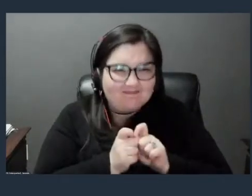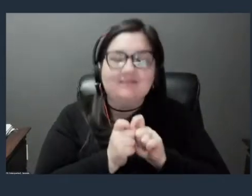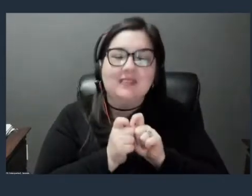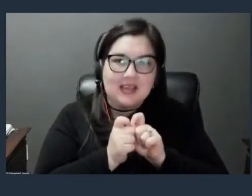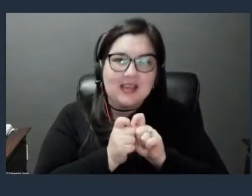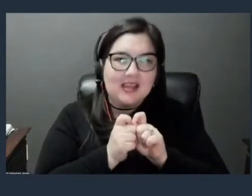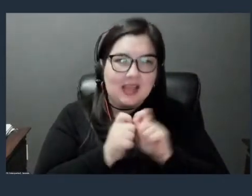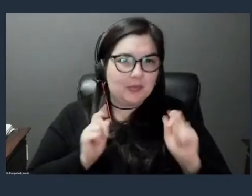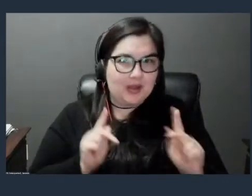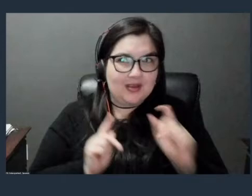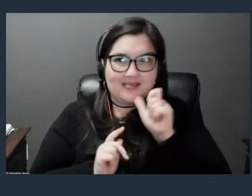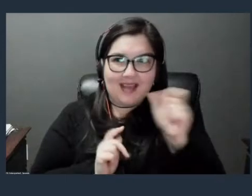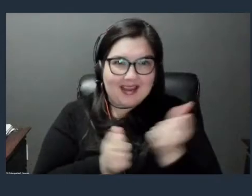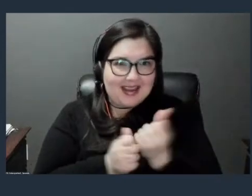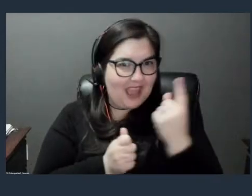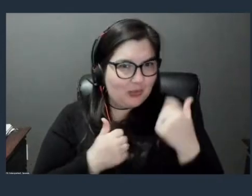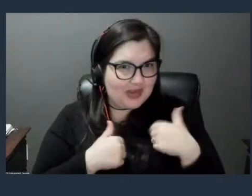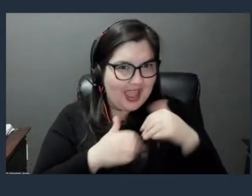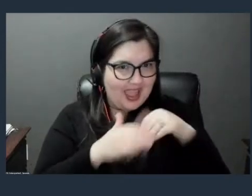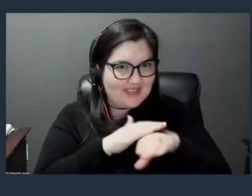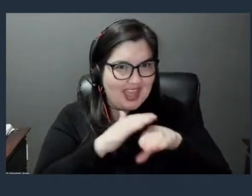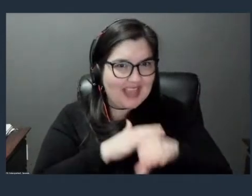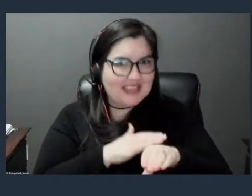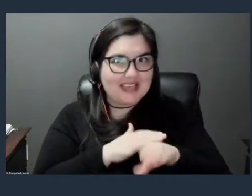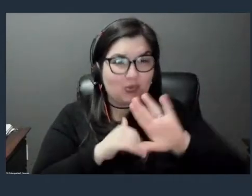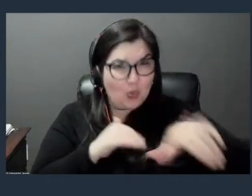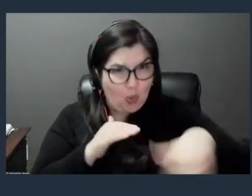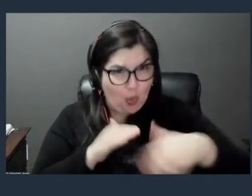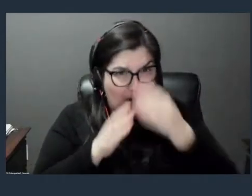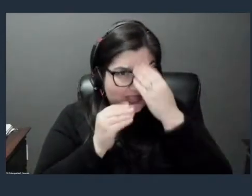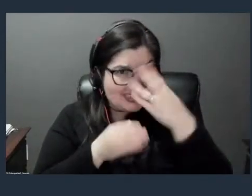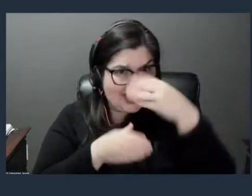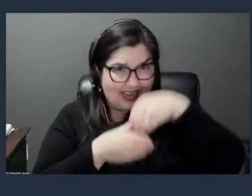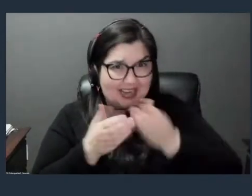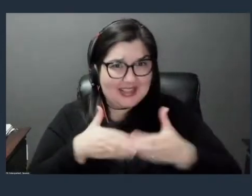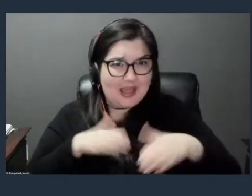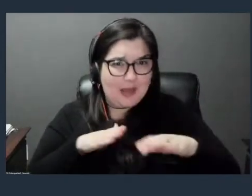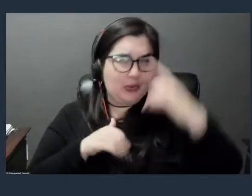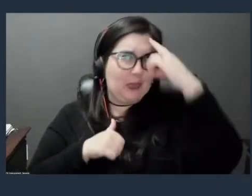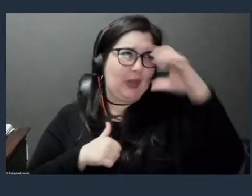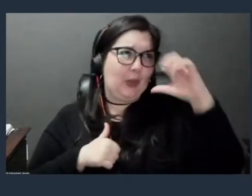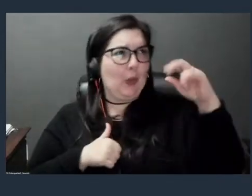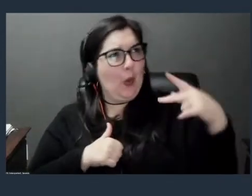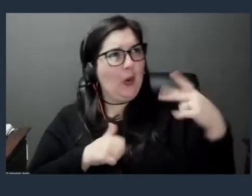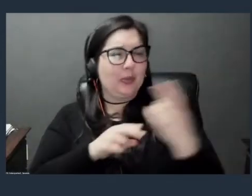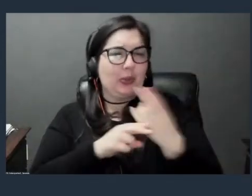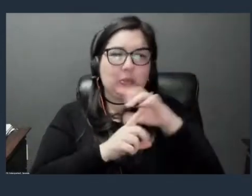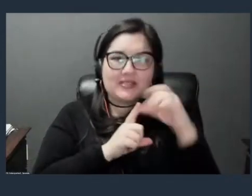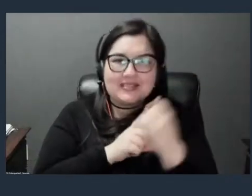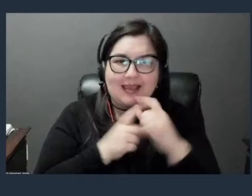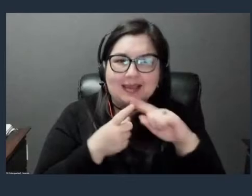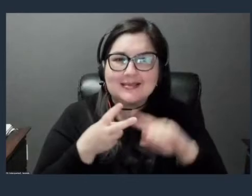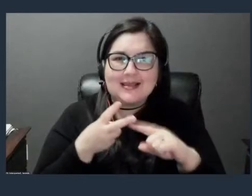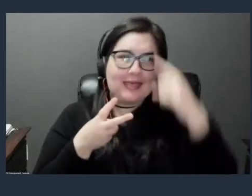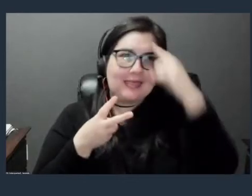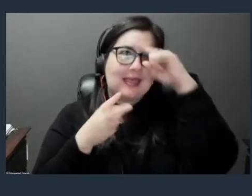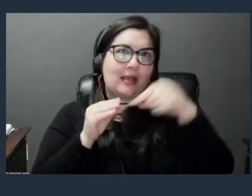to all of the data in all of the buckets. Think about a typical corporate use case. Think about how your employer manages data.